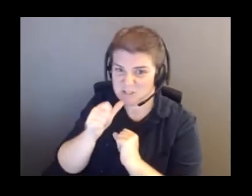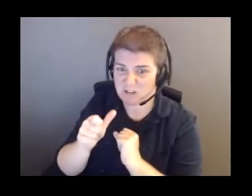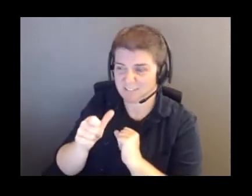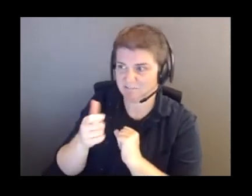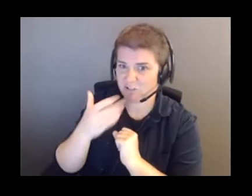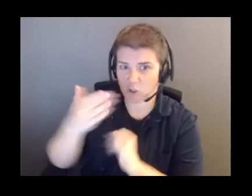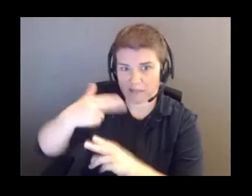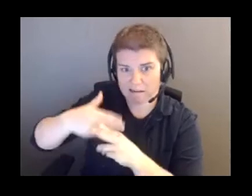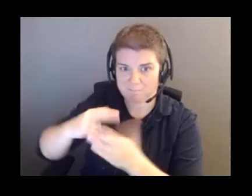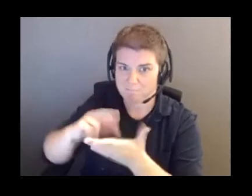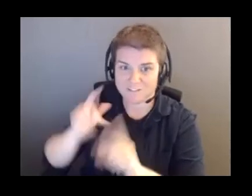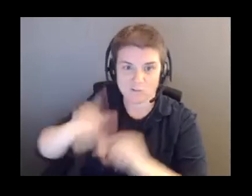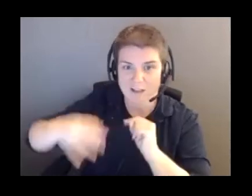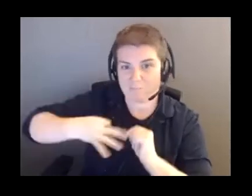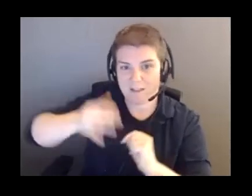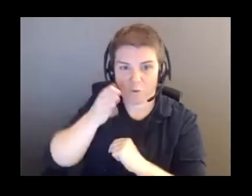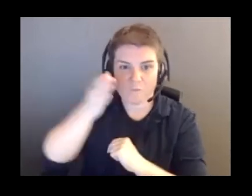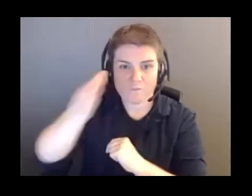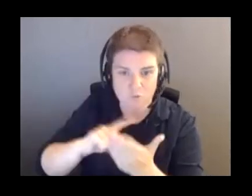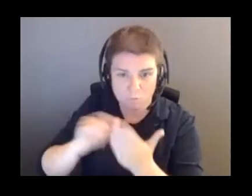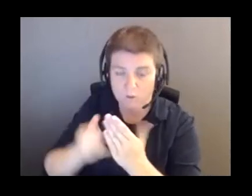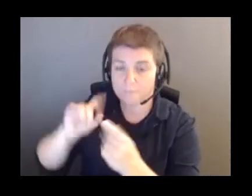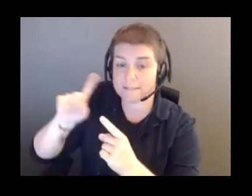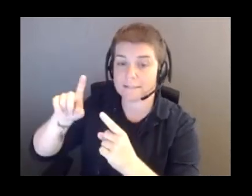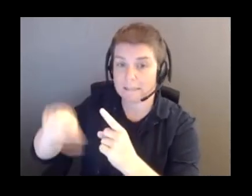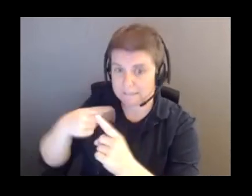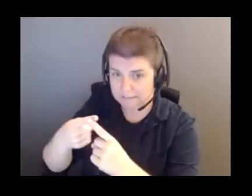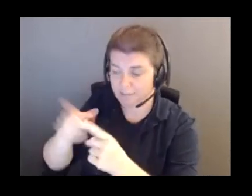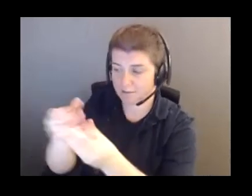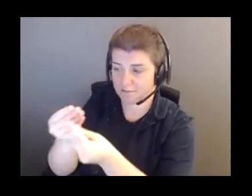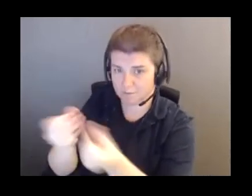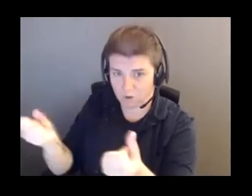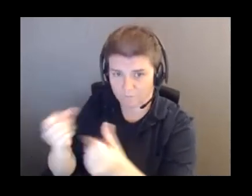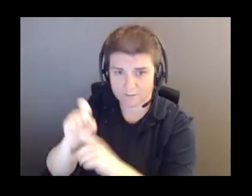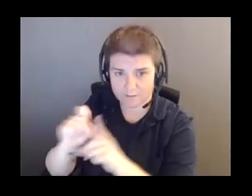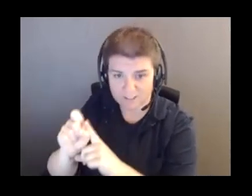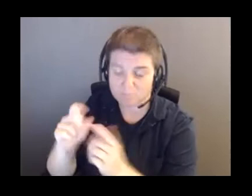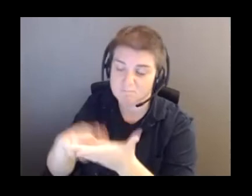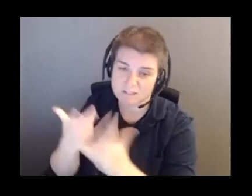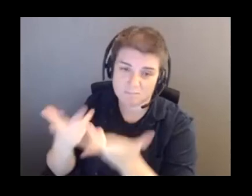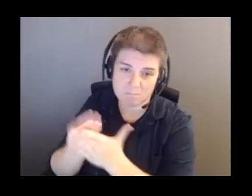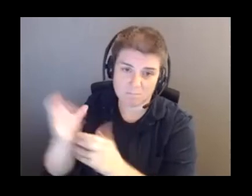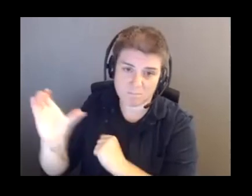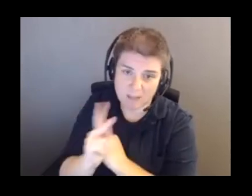to apply for future programs until the situation is resolved, which may include returning grant funds or resubmitting reporting.